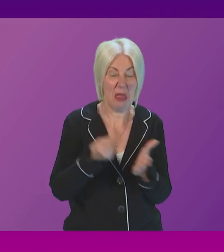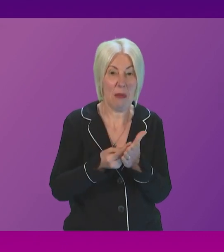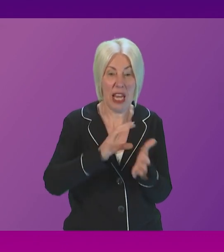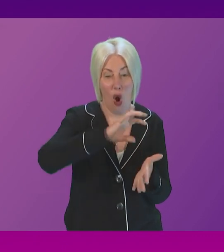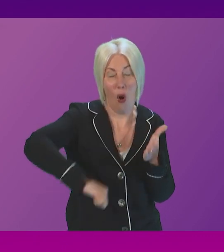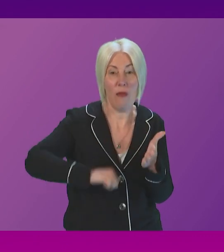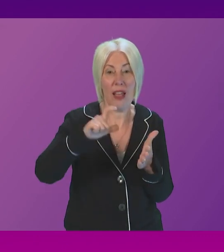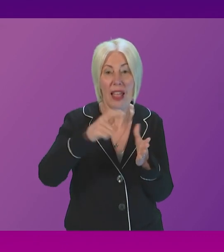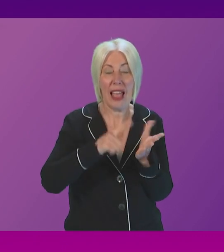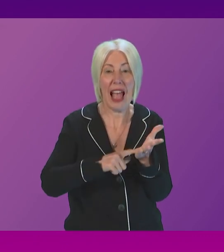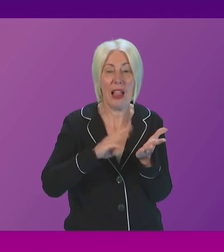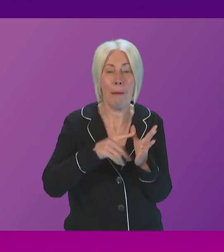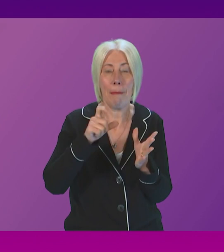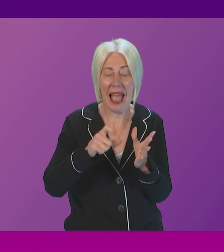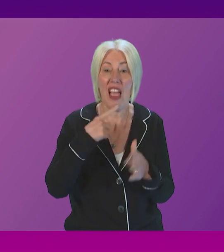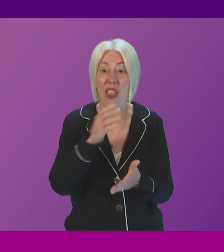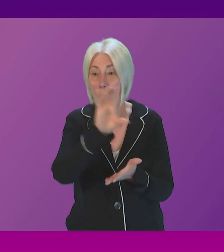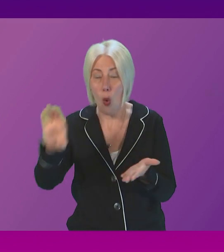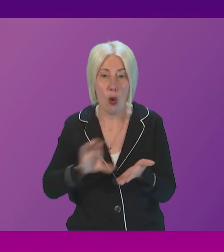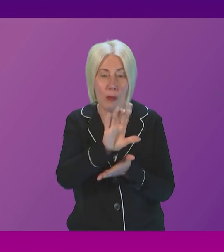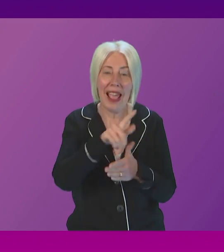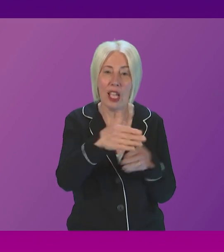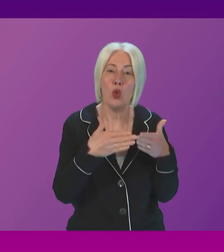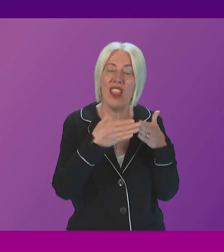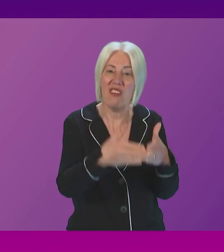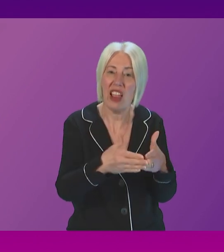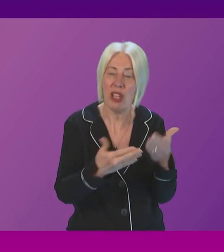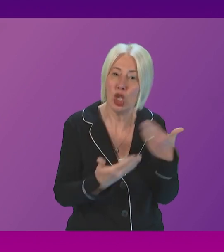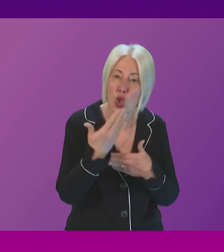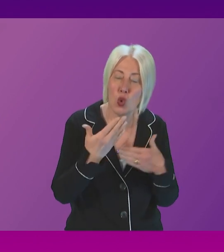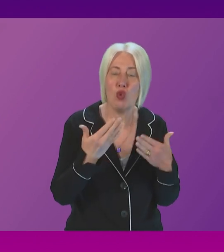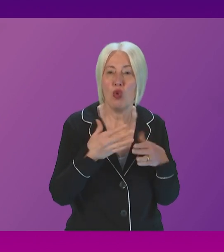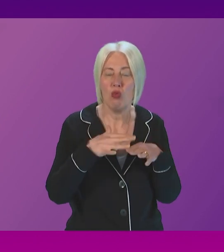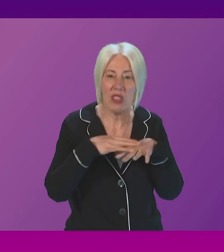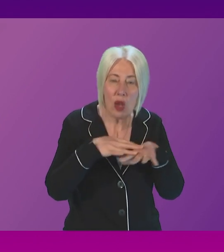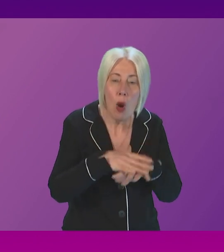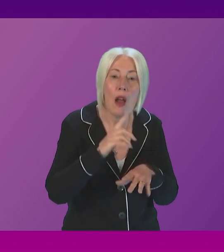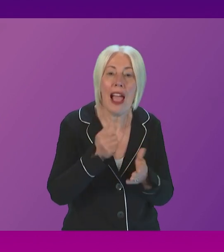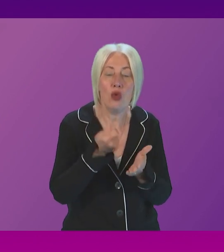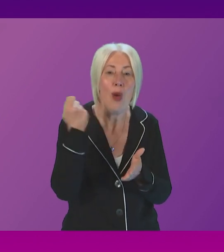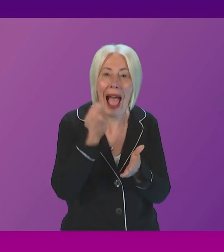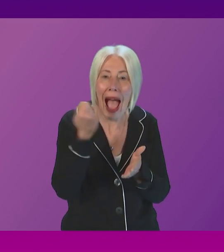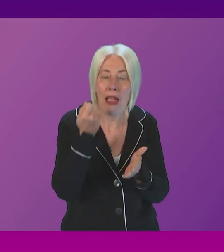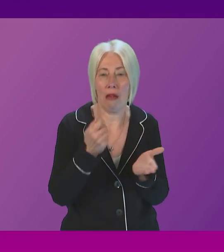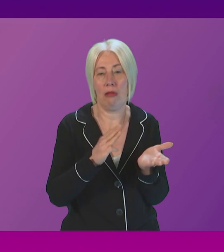take from CalMac—into the resilience of the network, such as by chartering the MV Alfred.